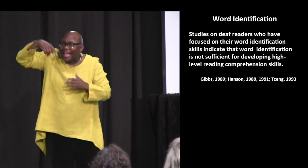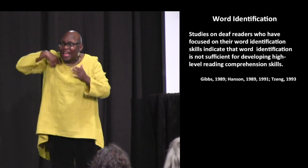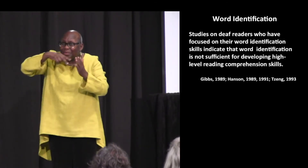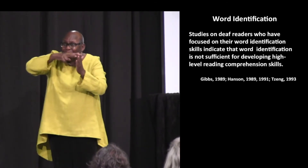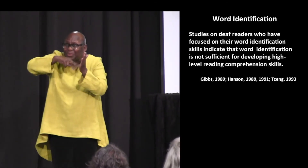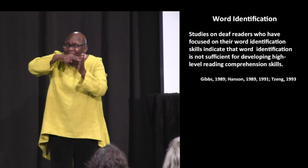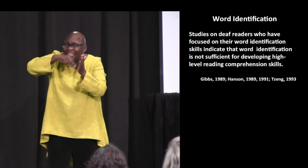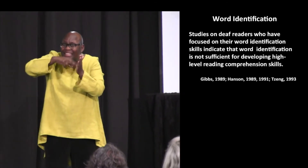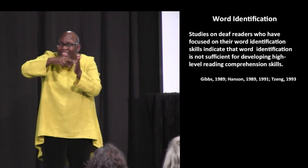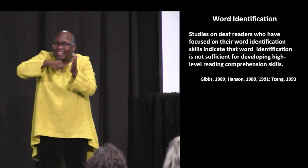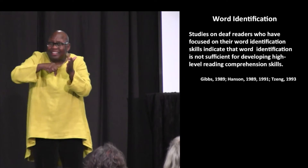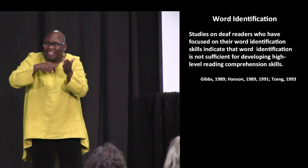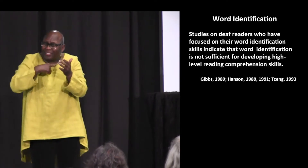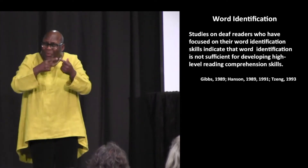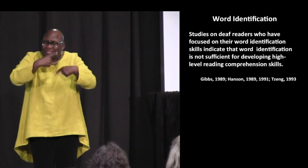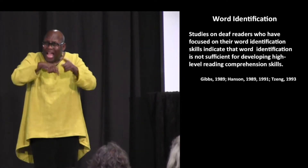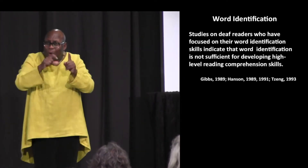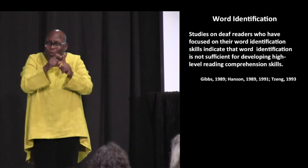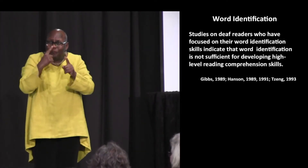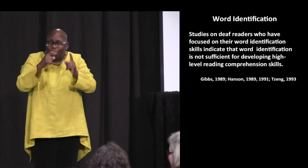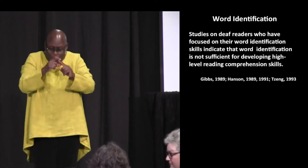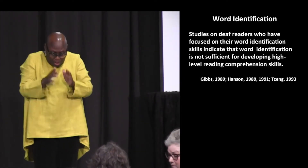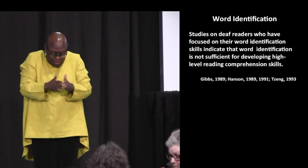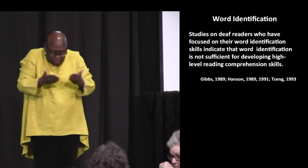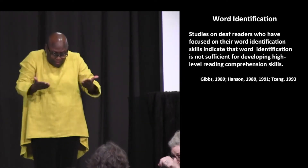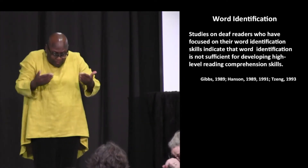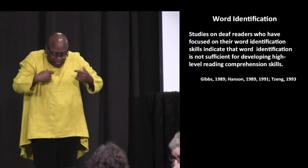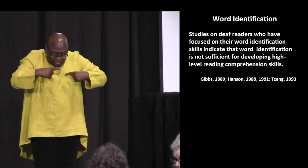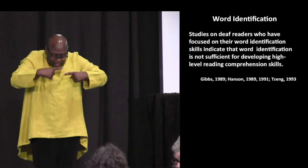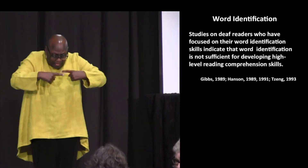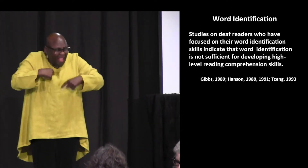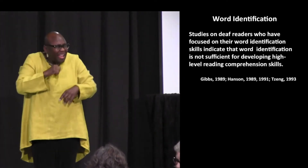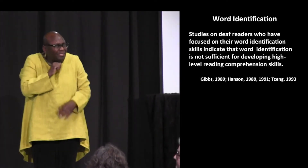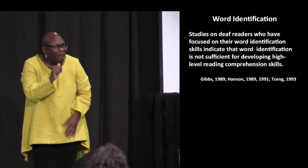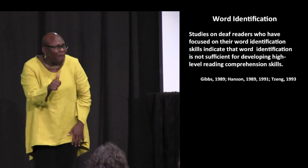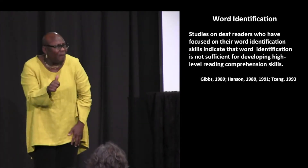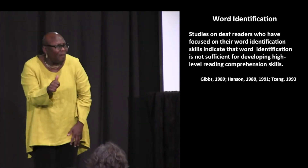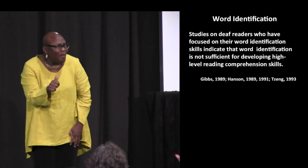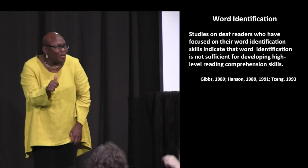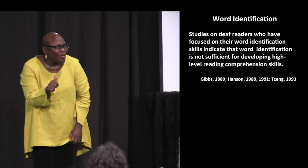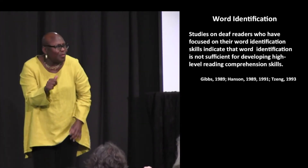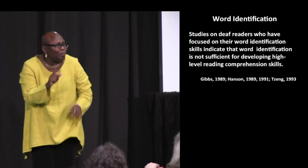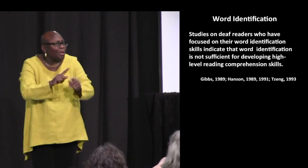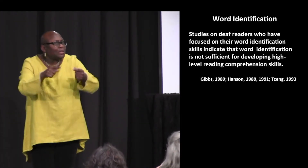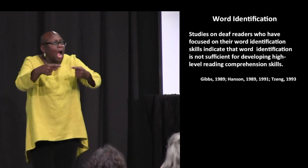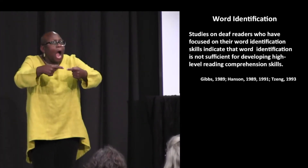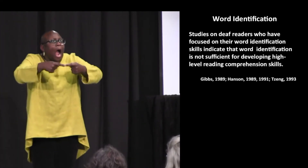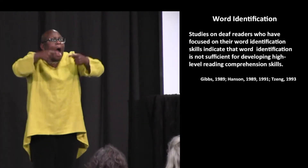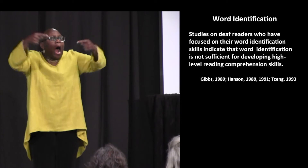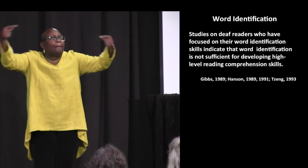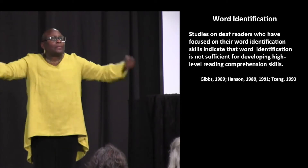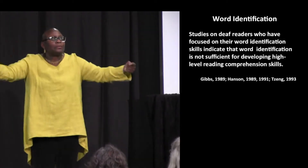How many of you as adults still read word by word?